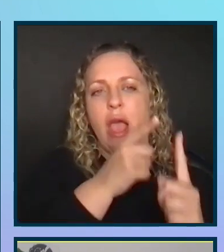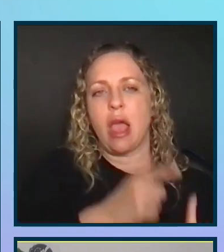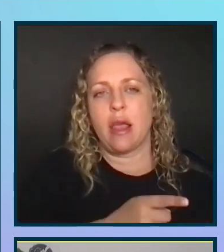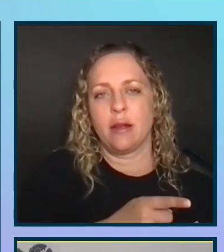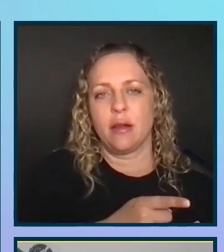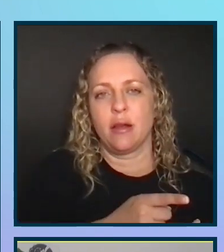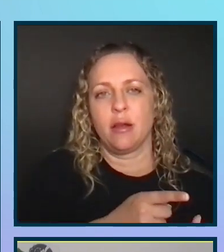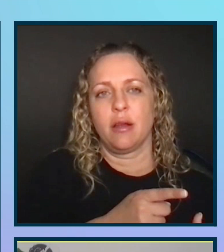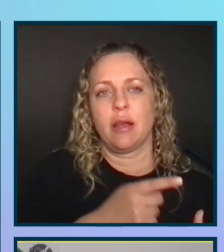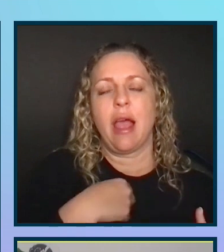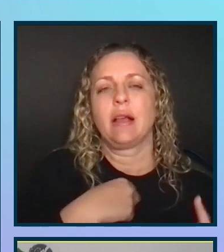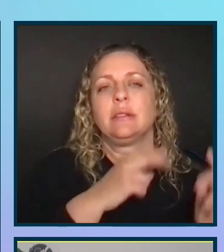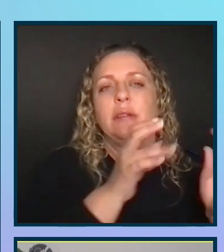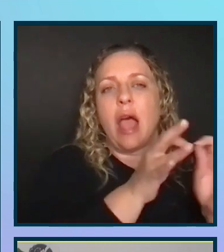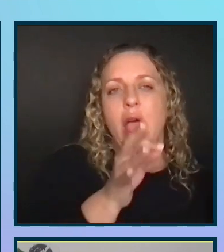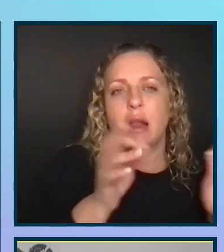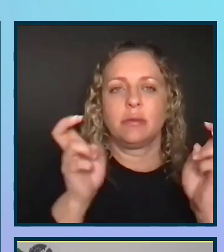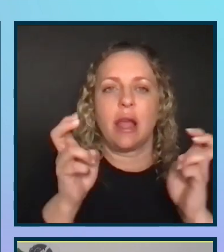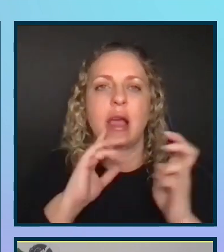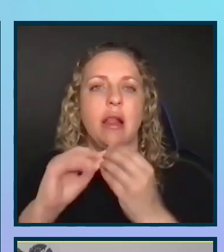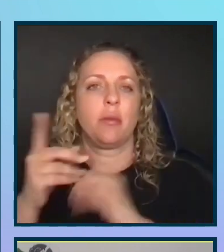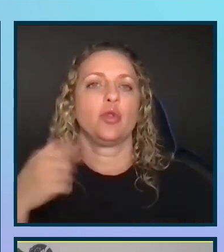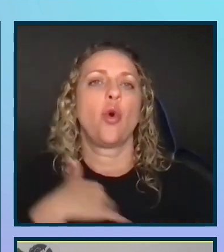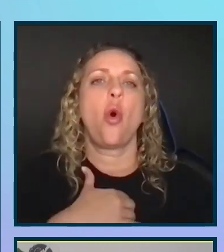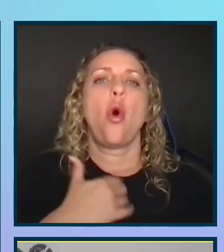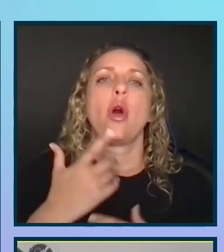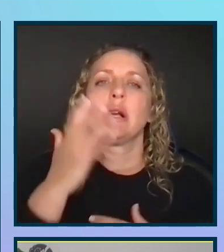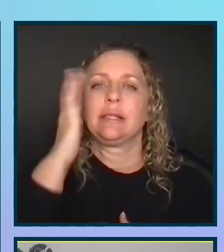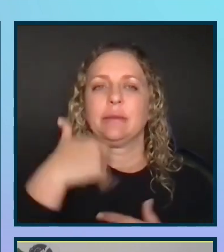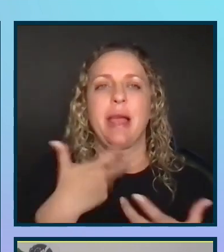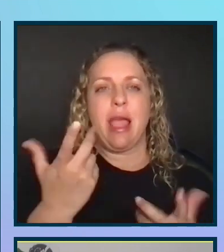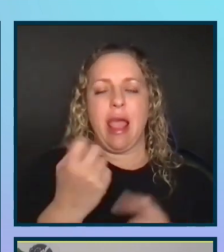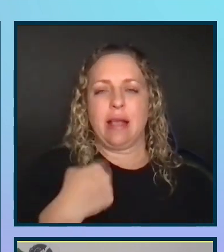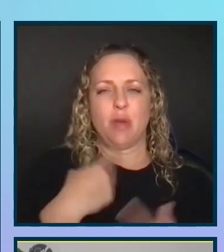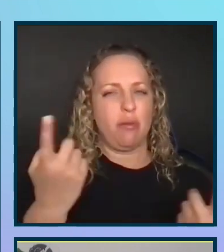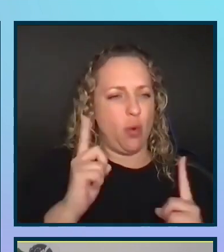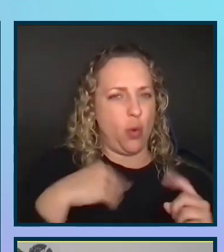a title, a number, and an arrow. So here my dev team might ask me, okay, but where do I put the link?